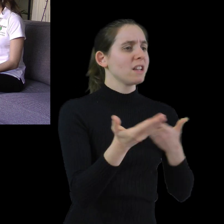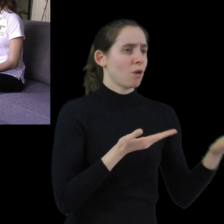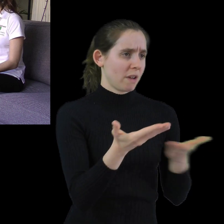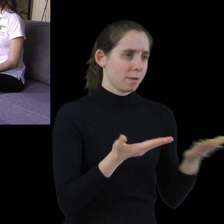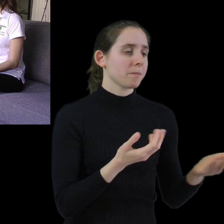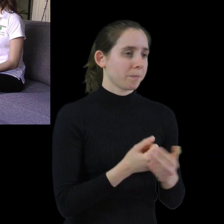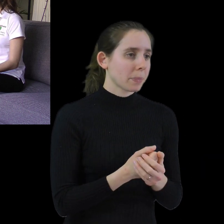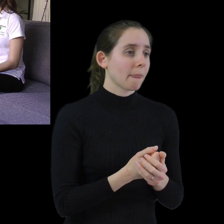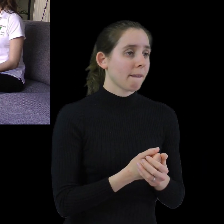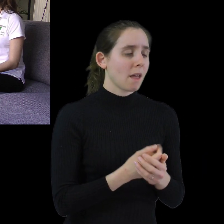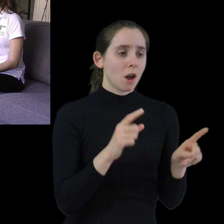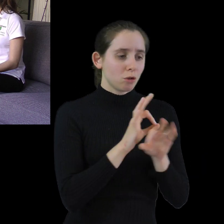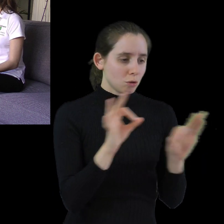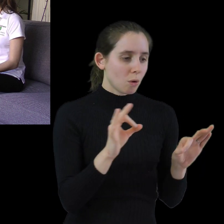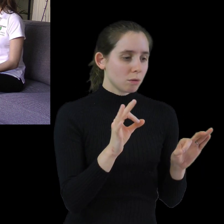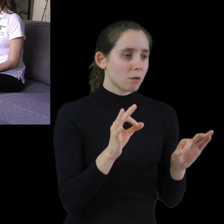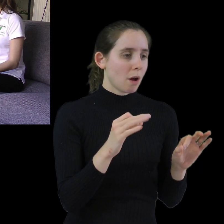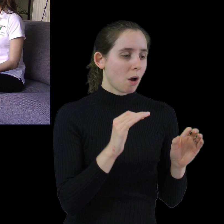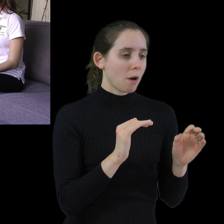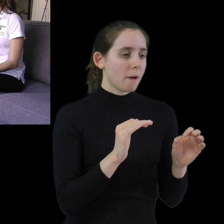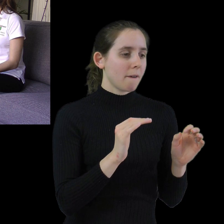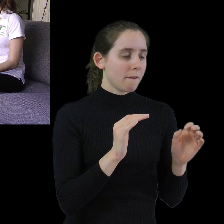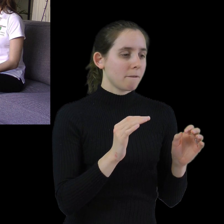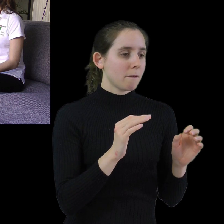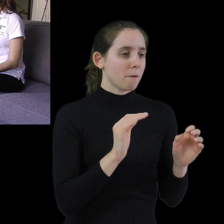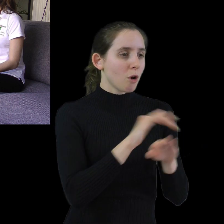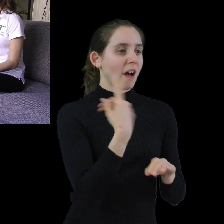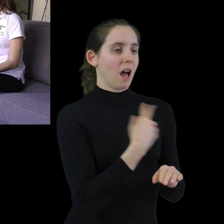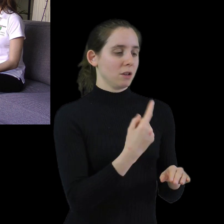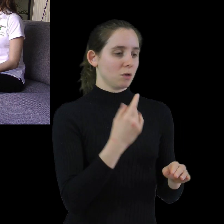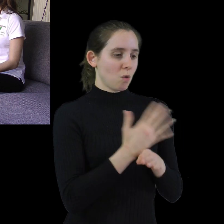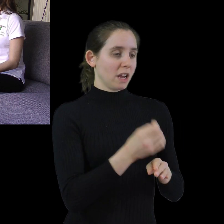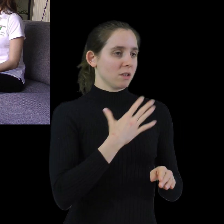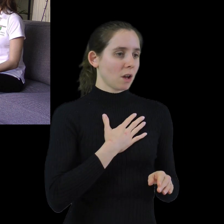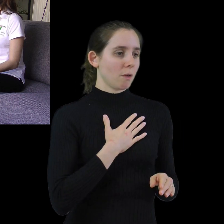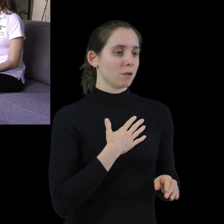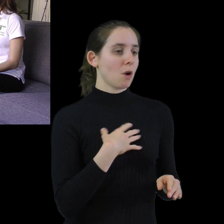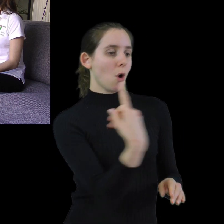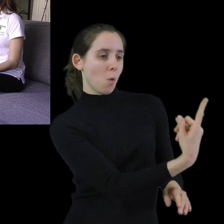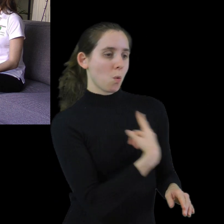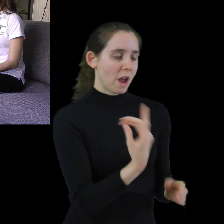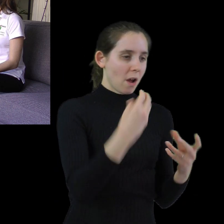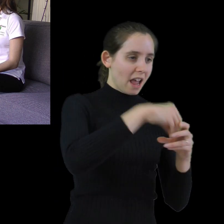And it's not about us doing this ourselves, we're in this together. And so how do we